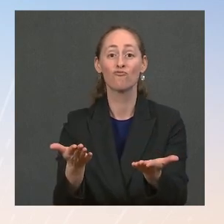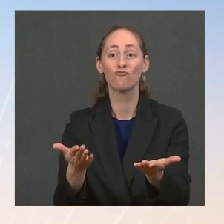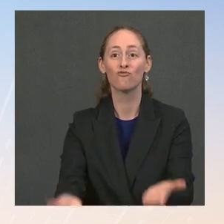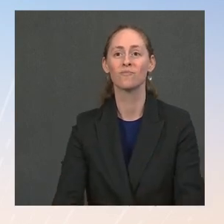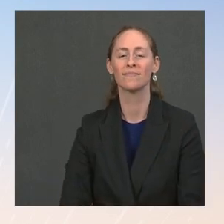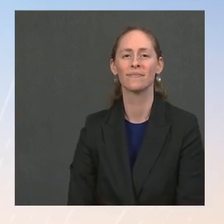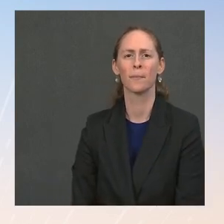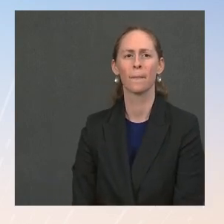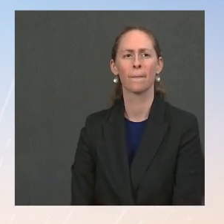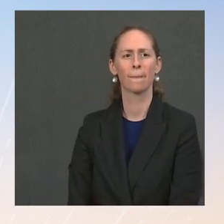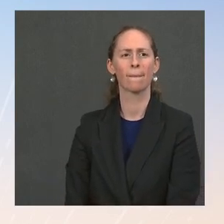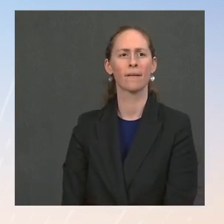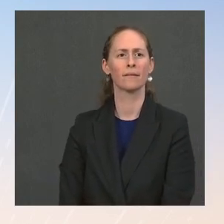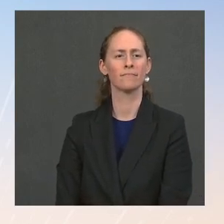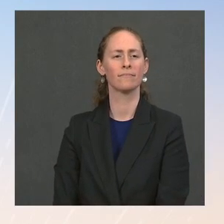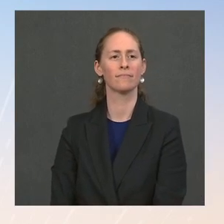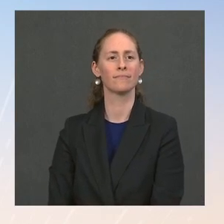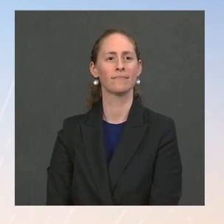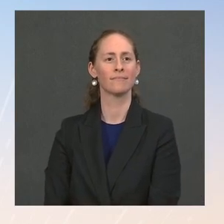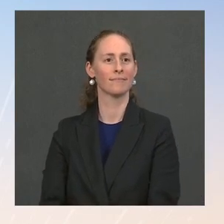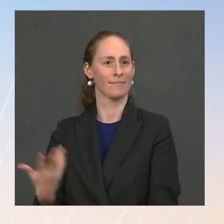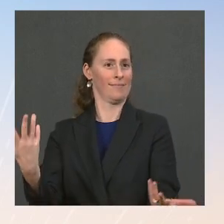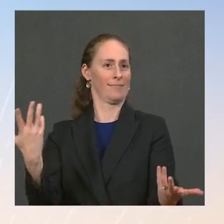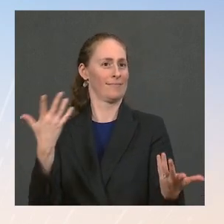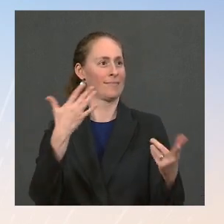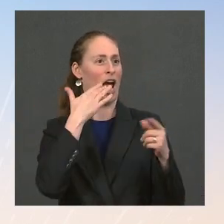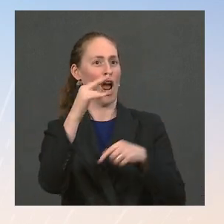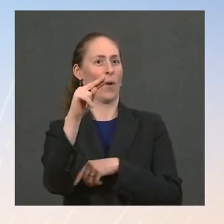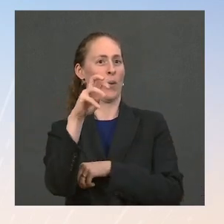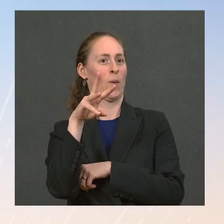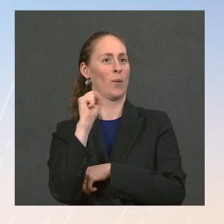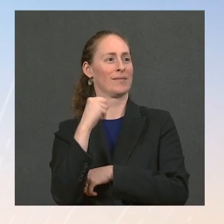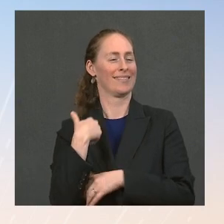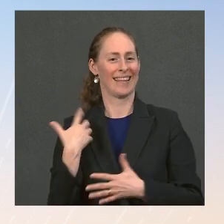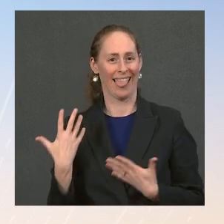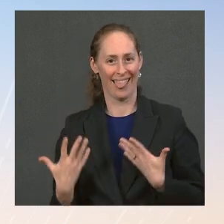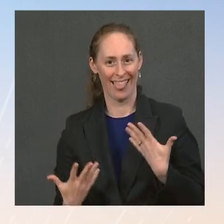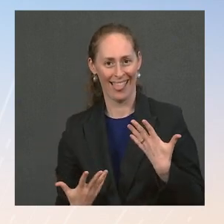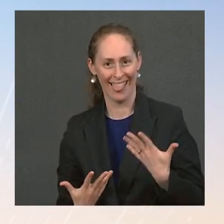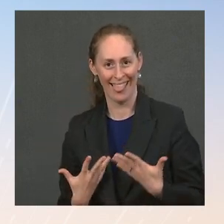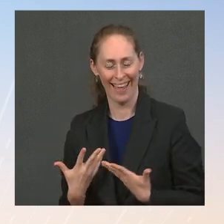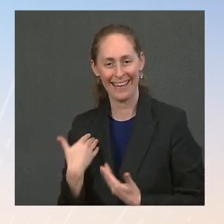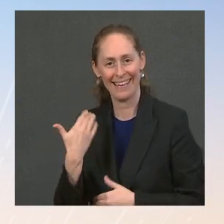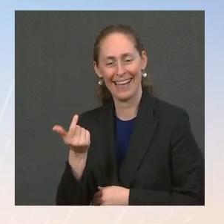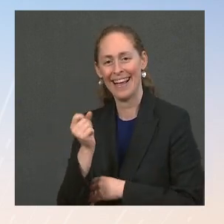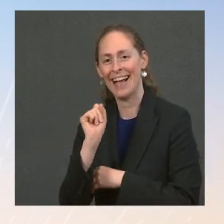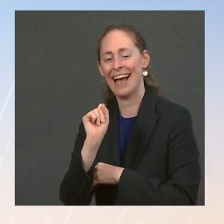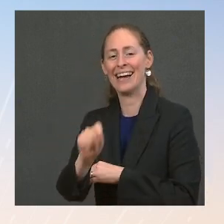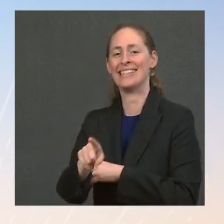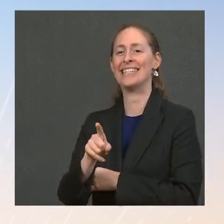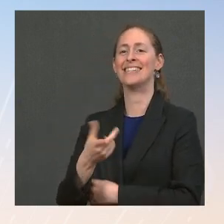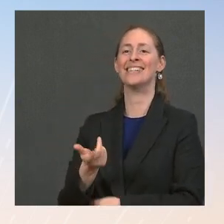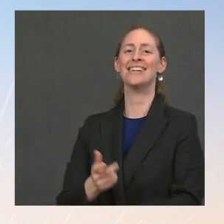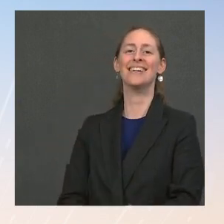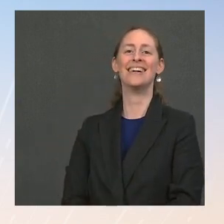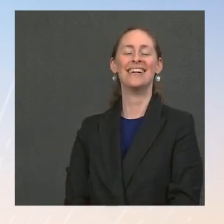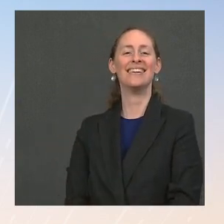The Press: Impossible. Ms. Psaki: -- give him advice. The Press: So, I'll try to ask a question. Can you confirm that the White House is authorizing the National Archives